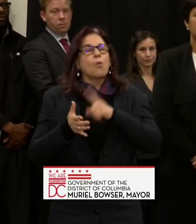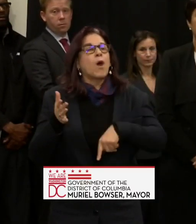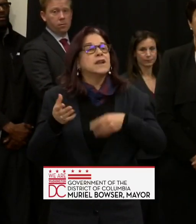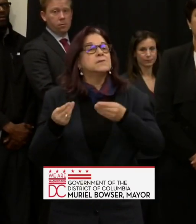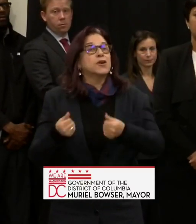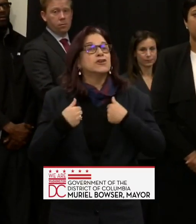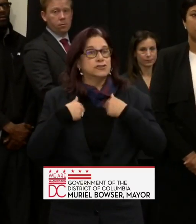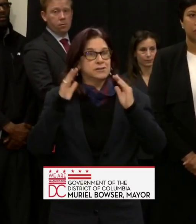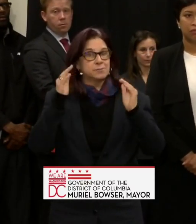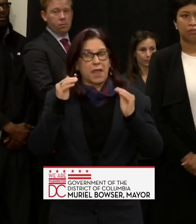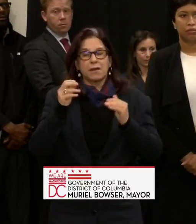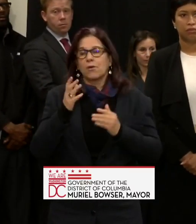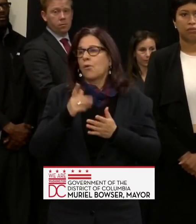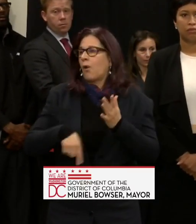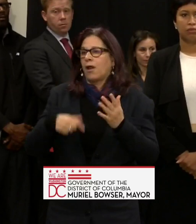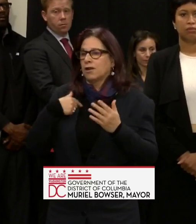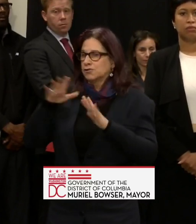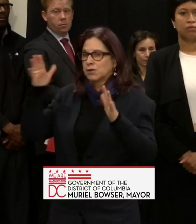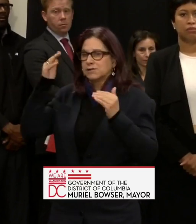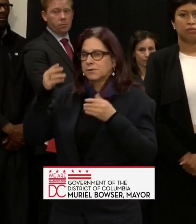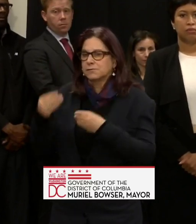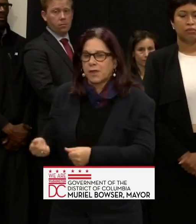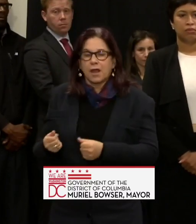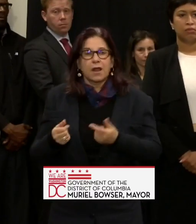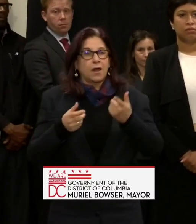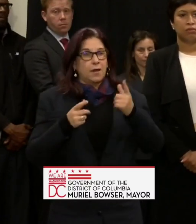UP THE MAN HOURS AND THINGS WE'VE HAD TO DO SO SOME OF THAT